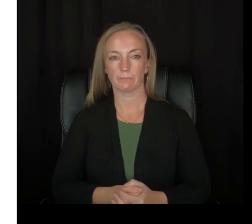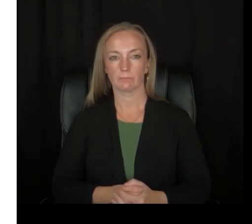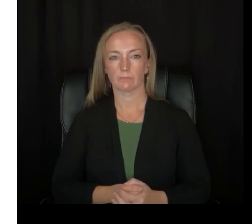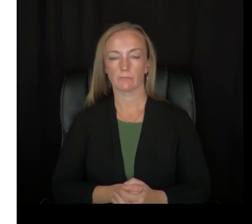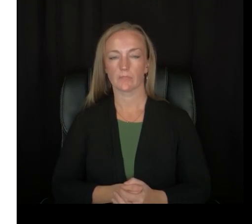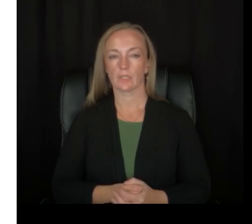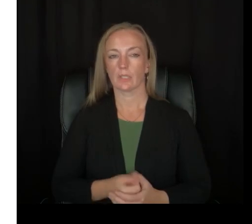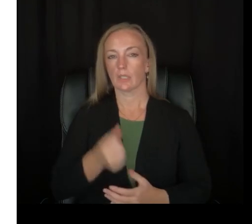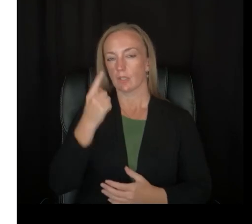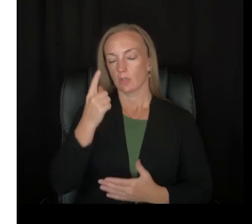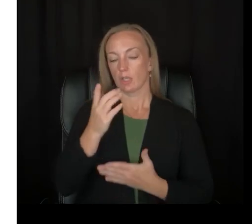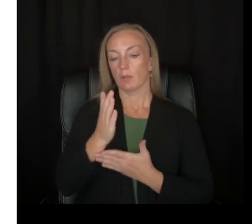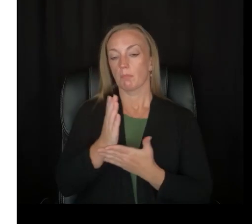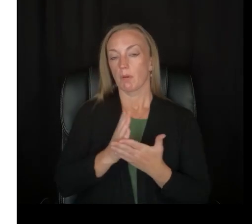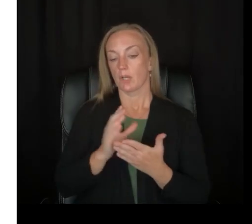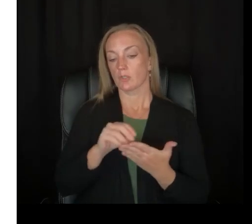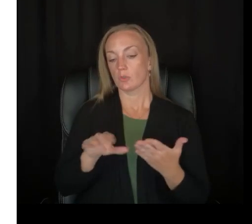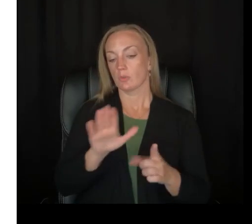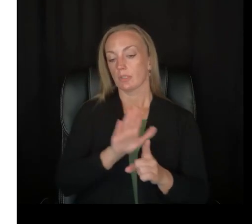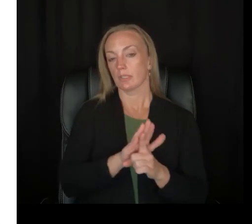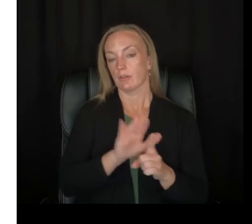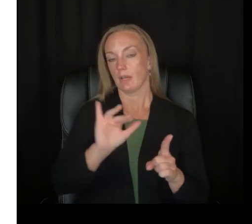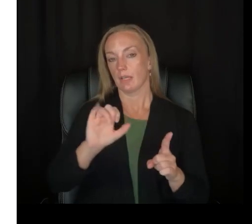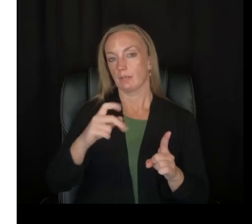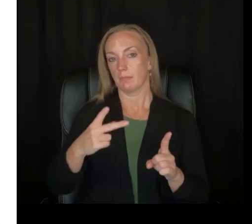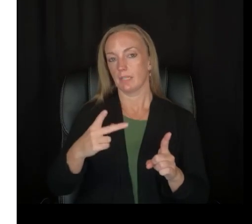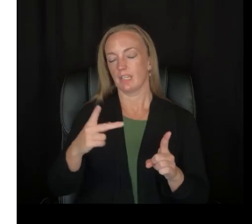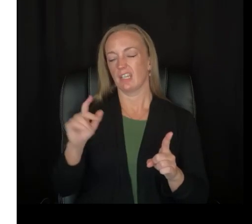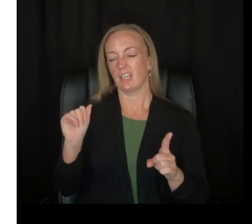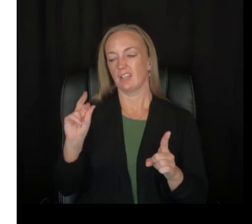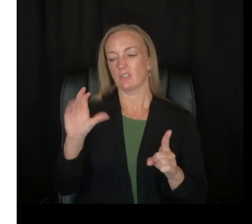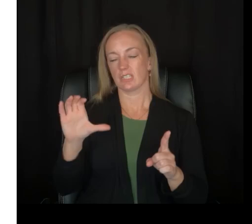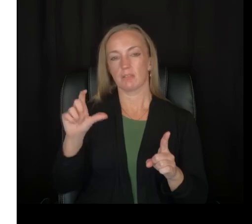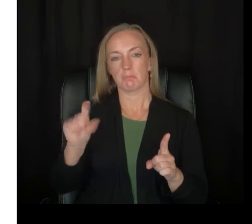As part of the students IEP, the ARC must consider if the student